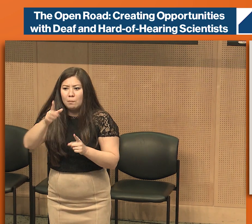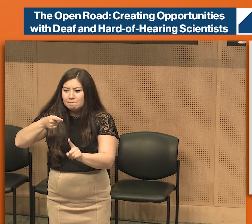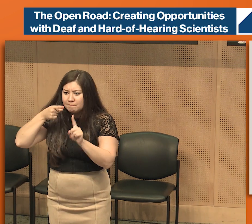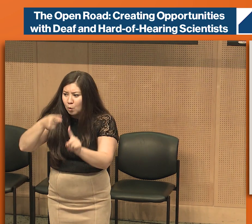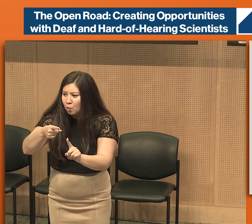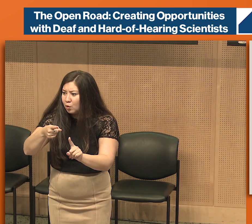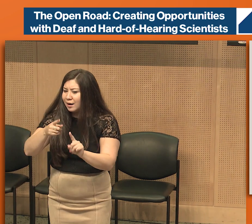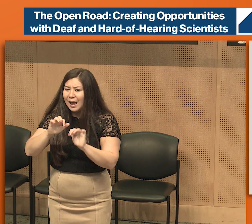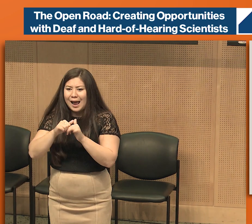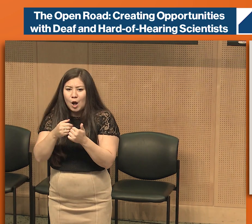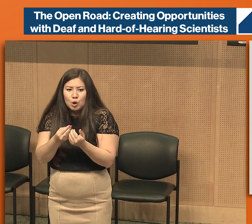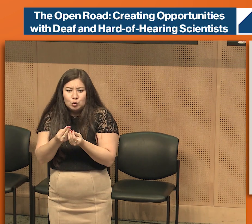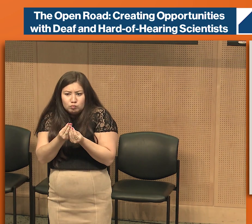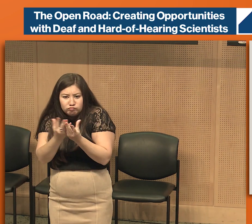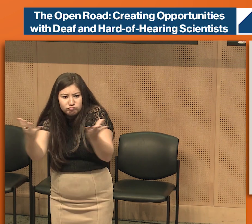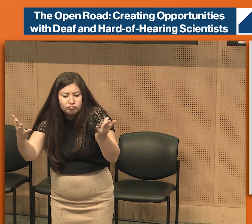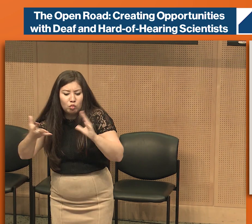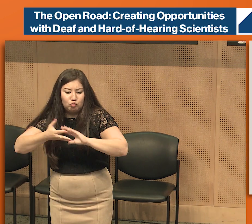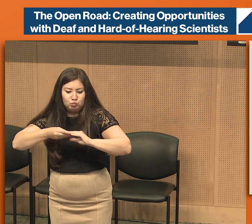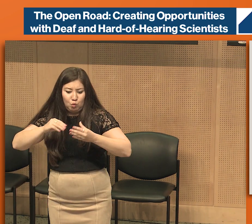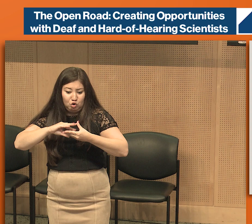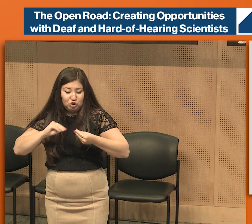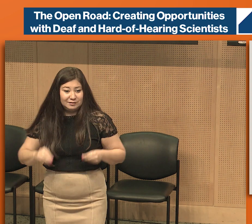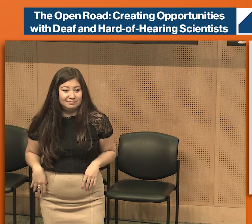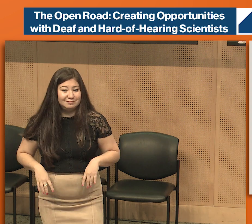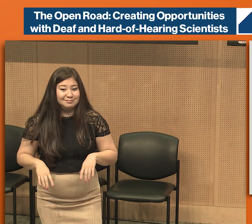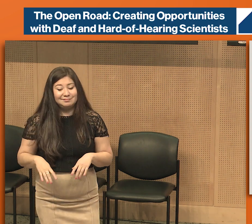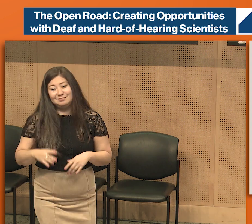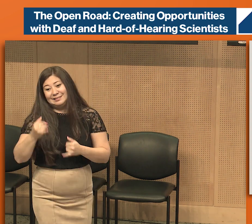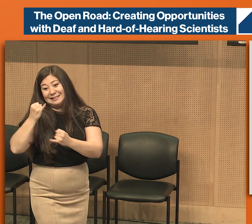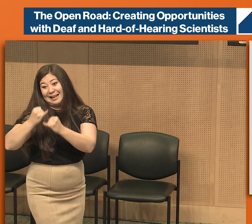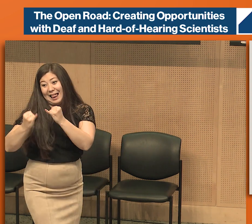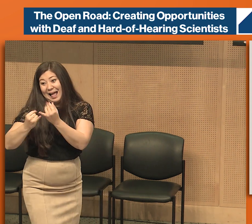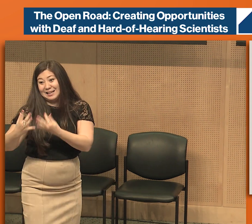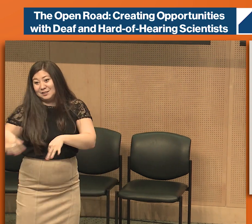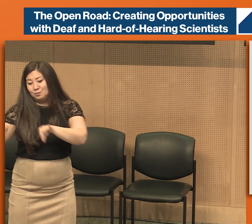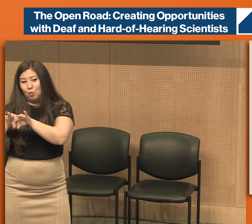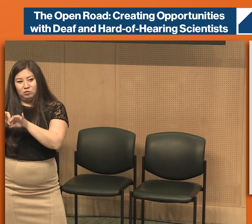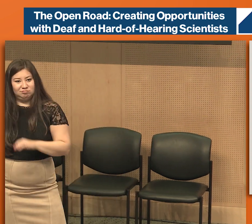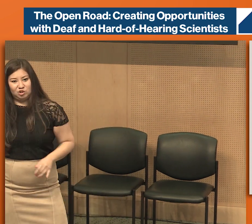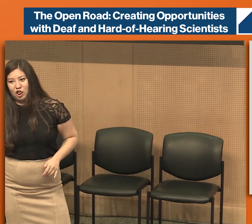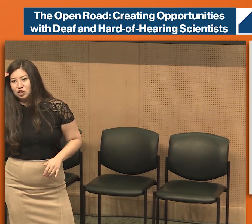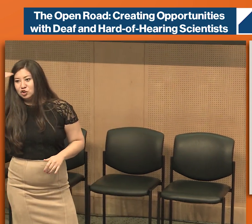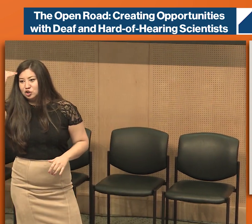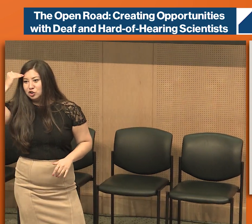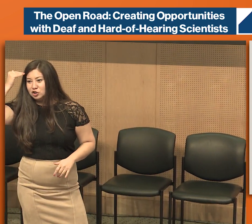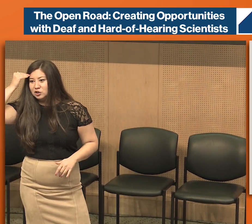How you convey your point. How you share your stories. And then finally, knowledge.